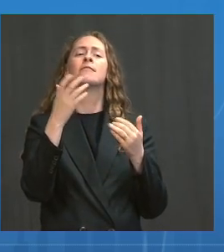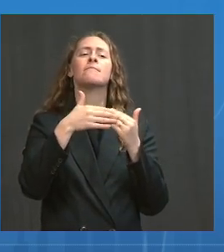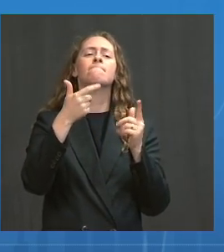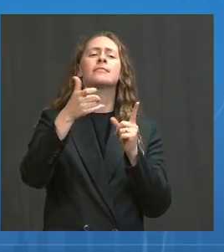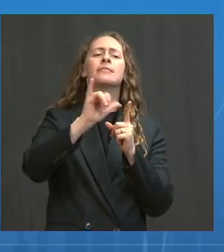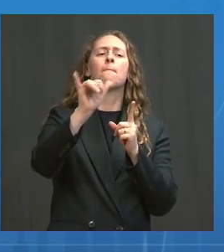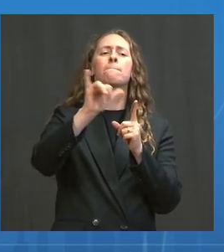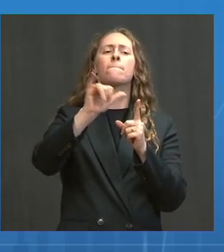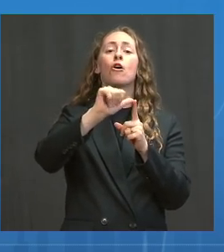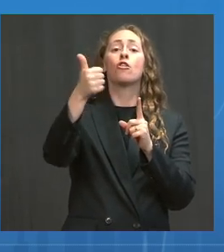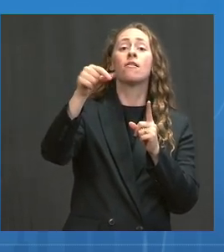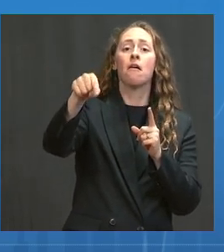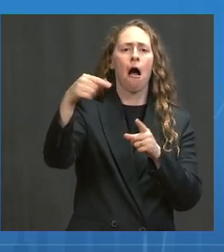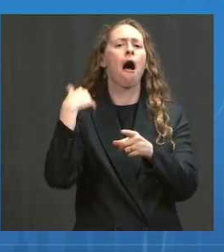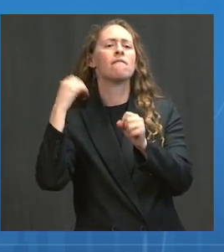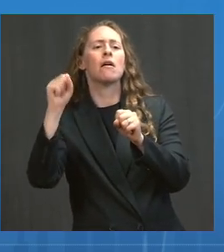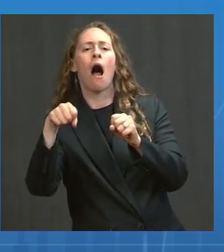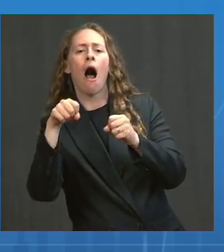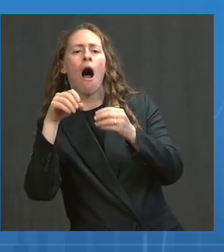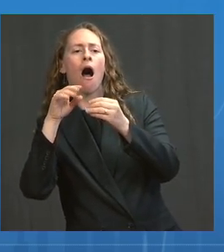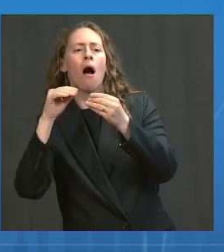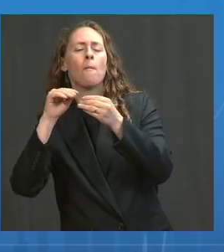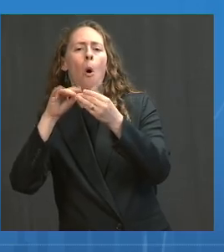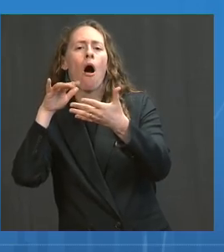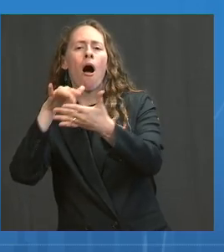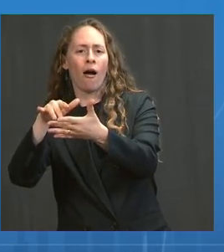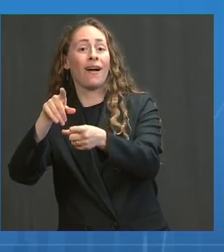namely the AZ -- the data that I just showed you.